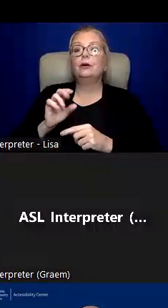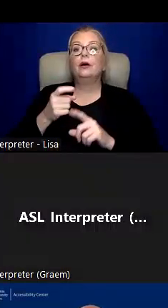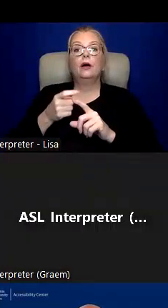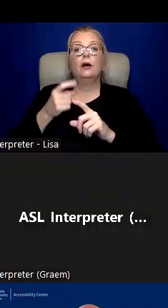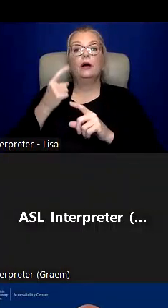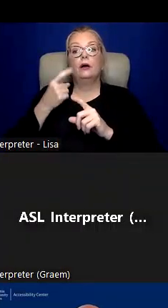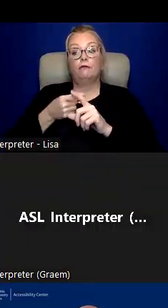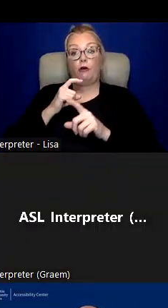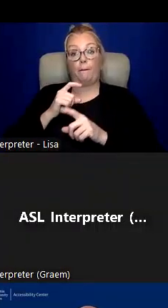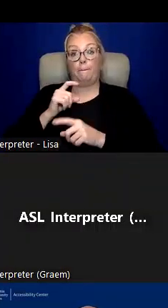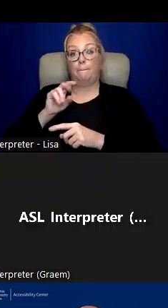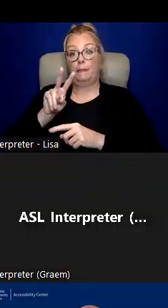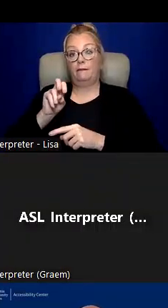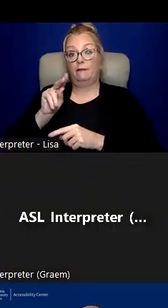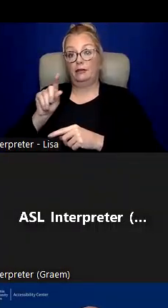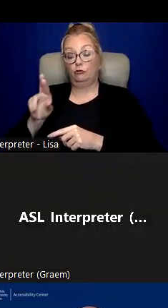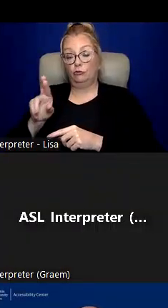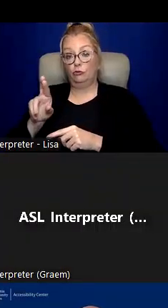that they're submitting the purchase for review.